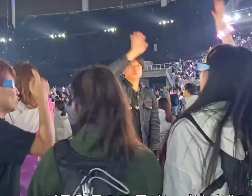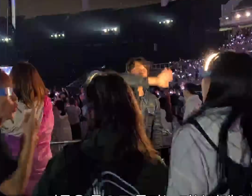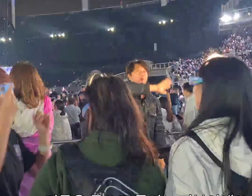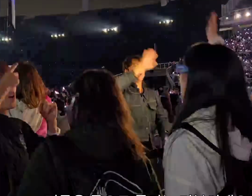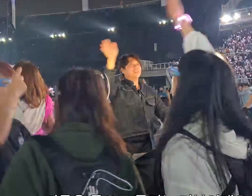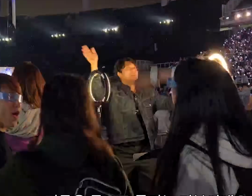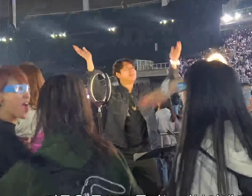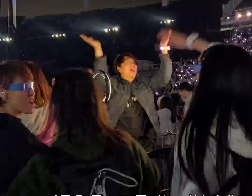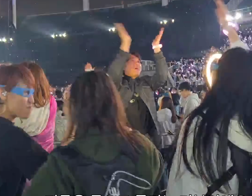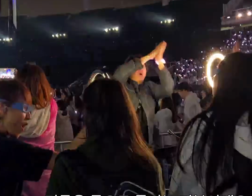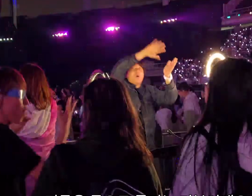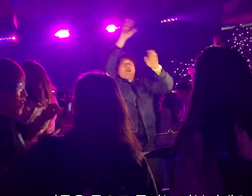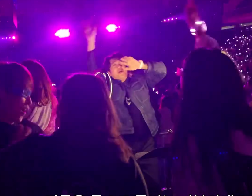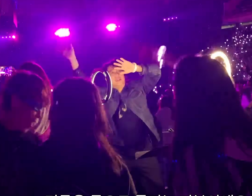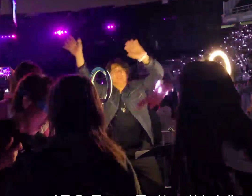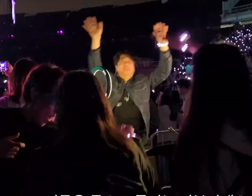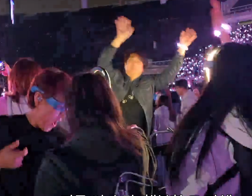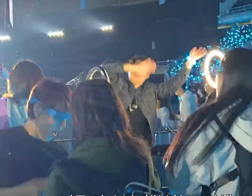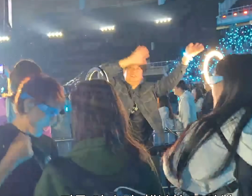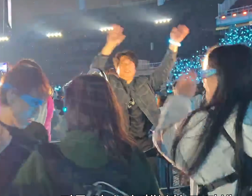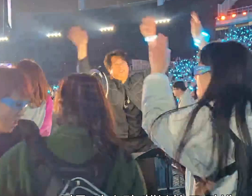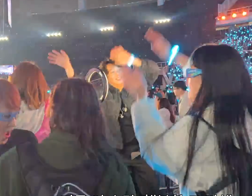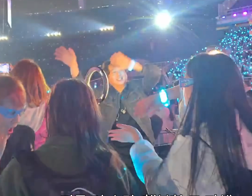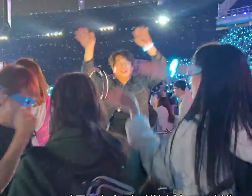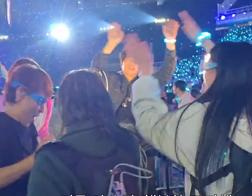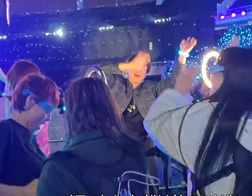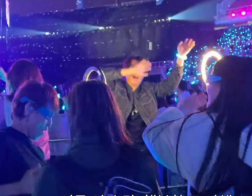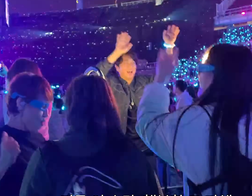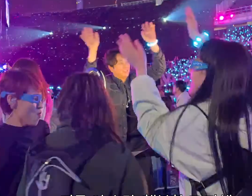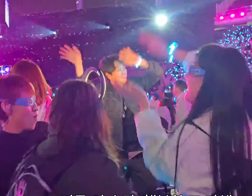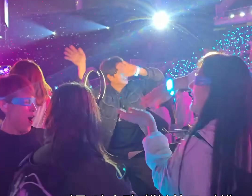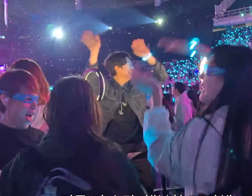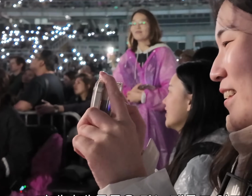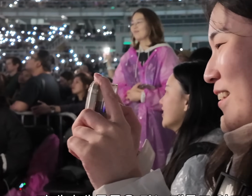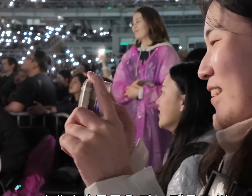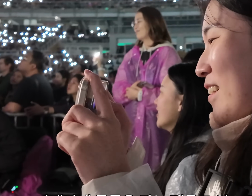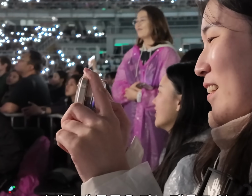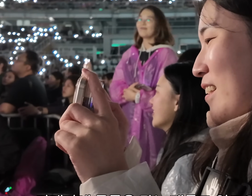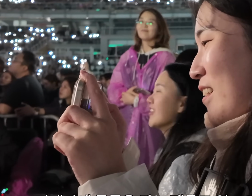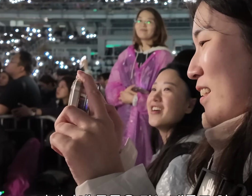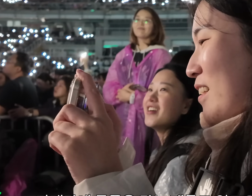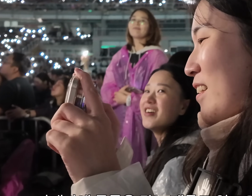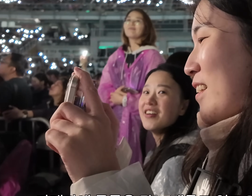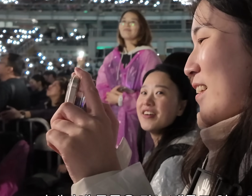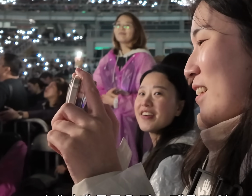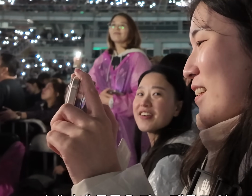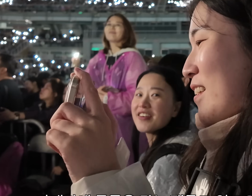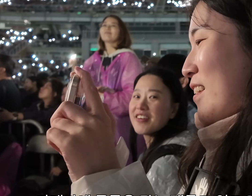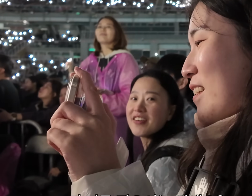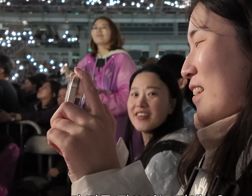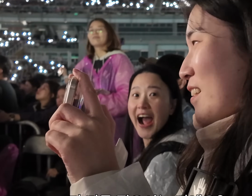like dancing from the inside out. Right now, I’m just pure joy. There are also fans who capture Coldplay on camera.